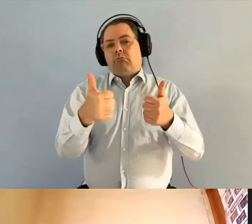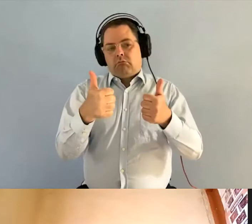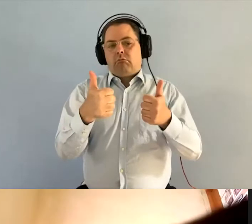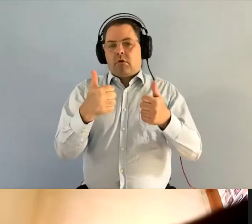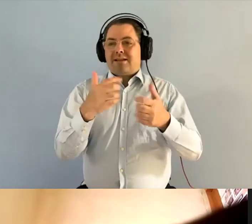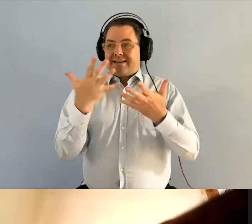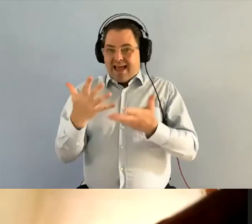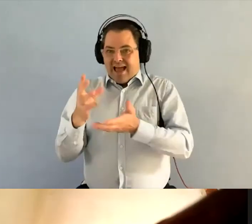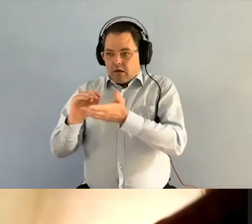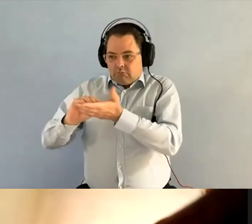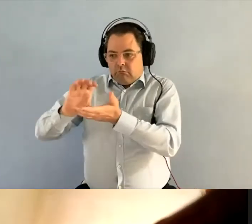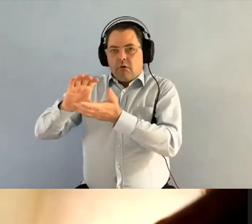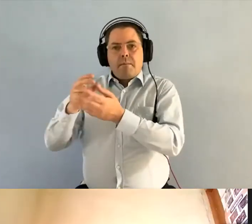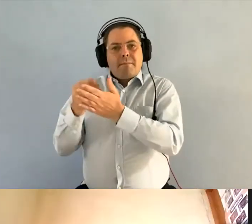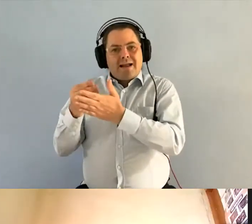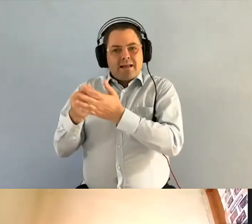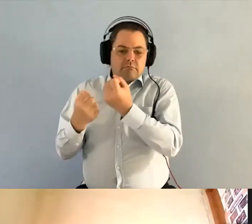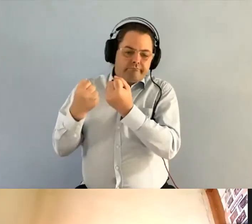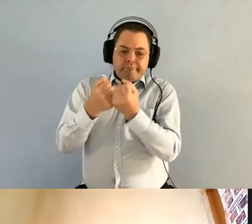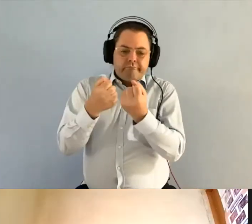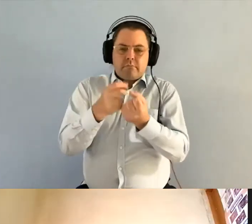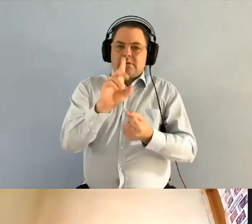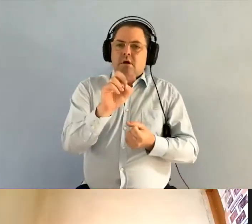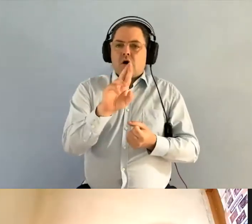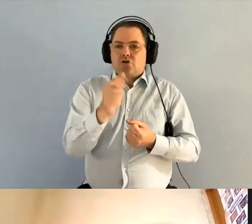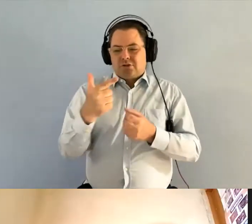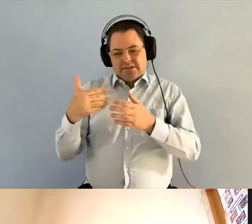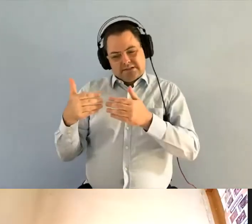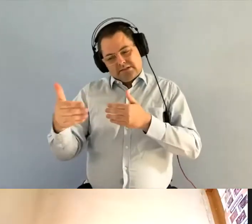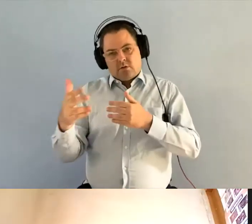To wrap up, Australia, we're pleased